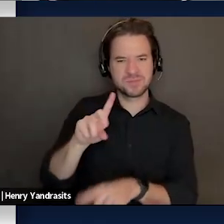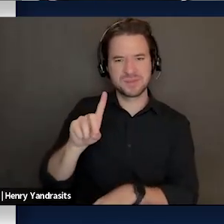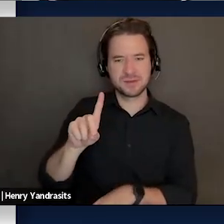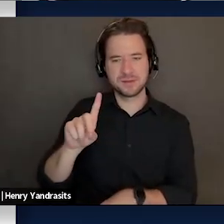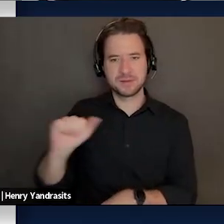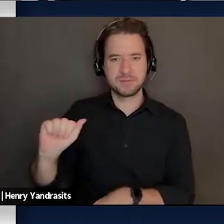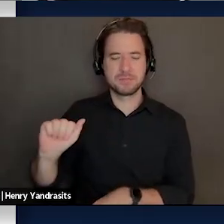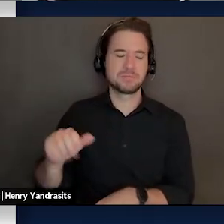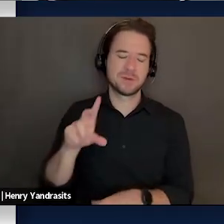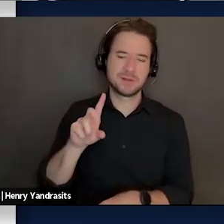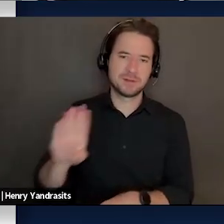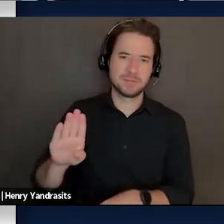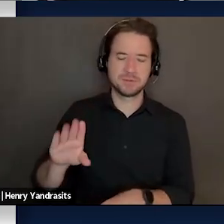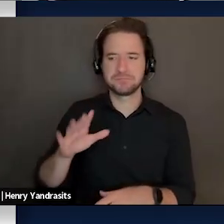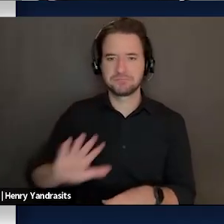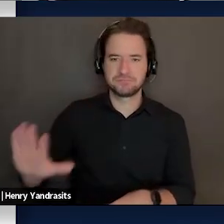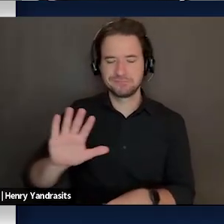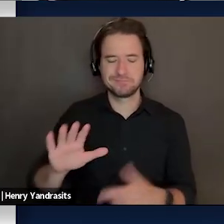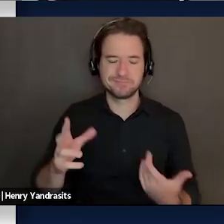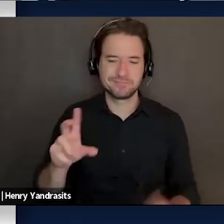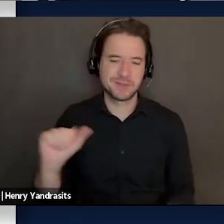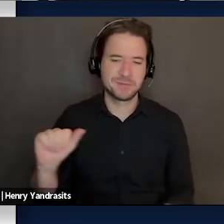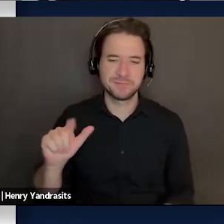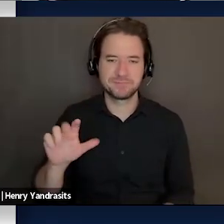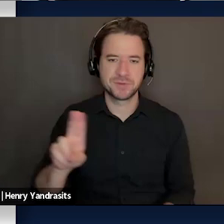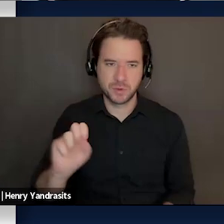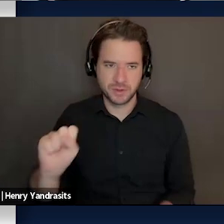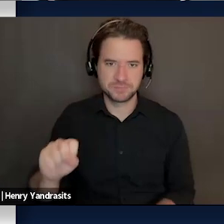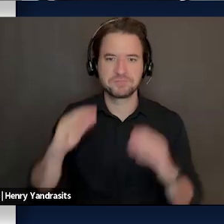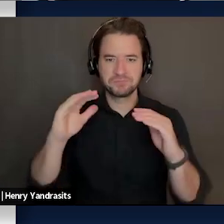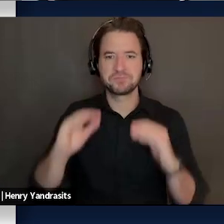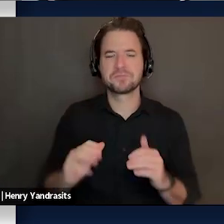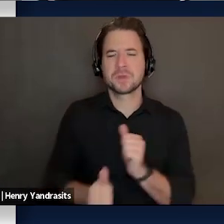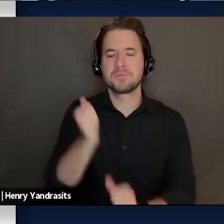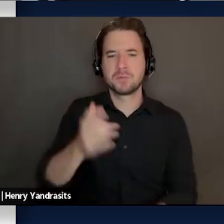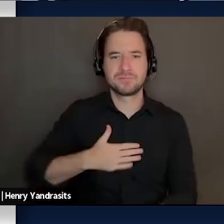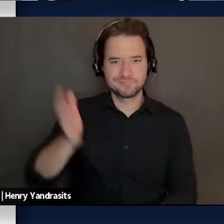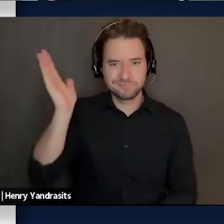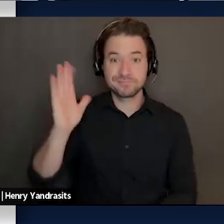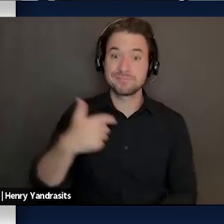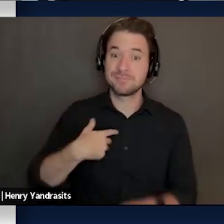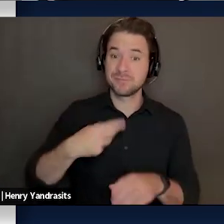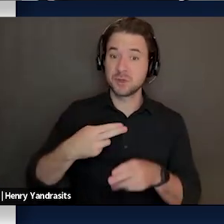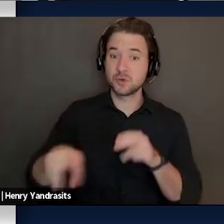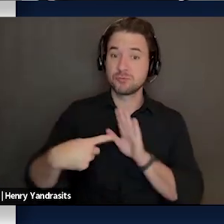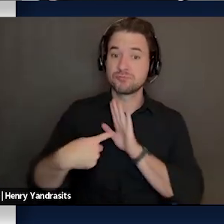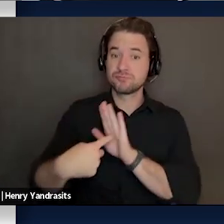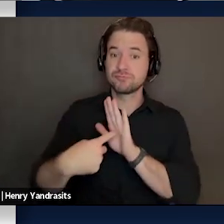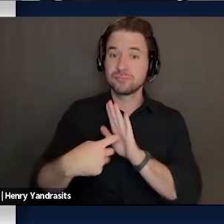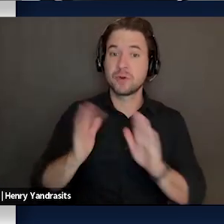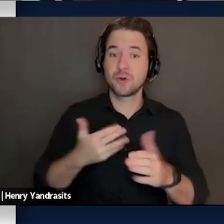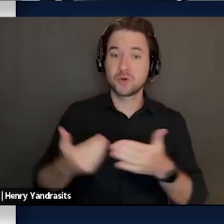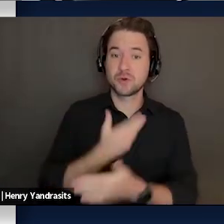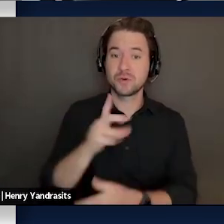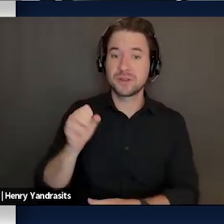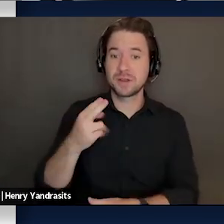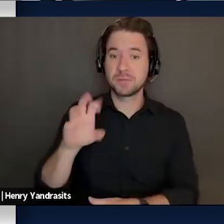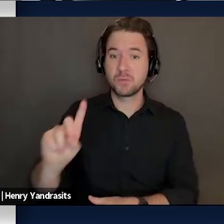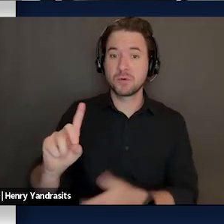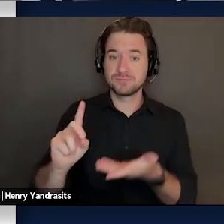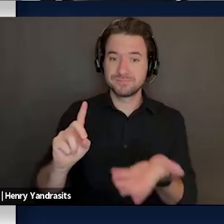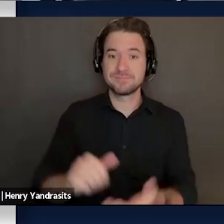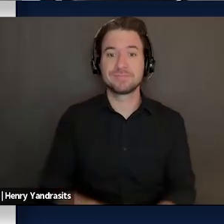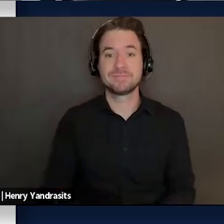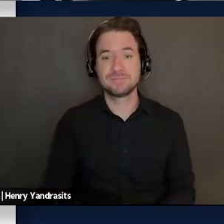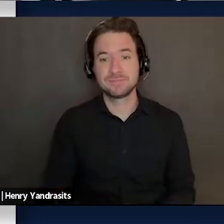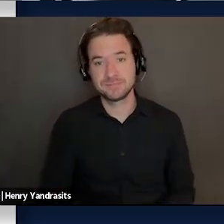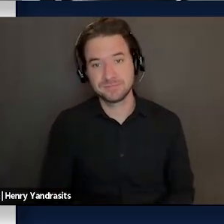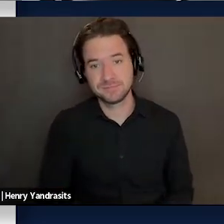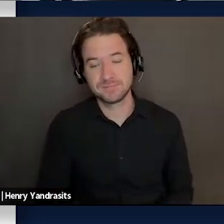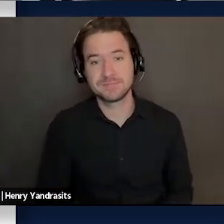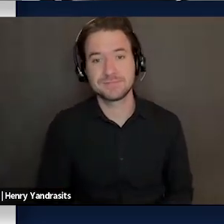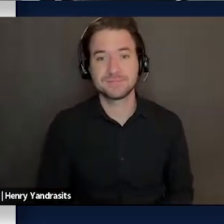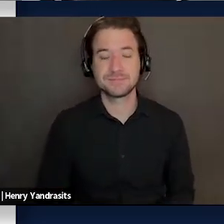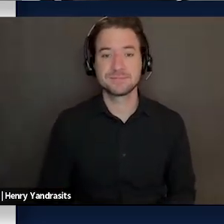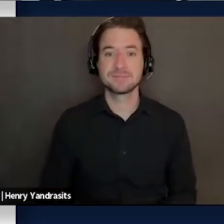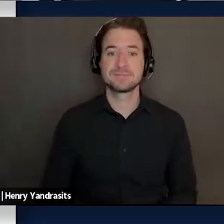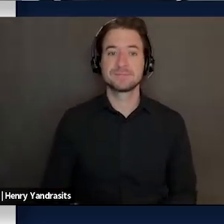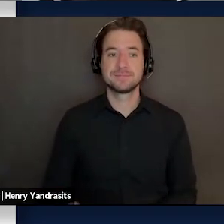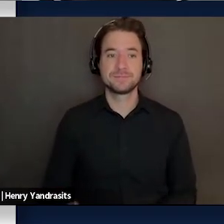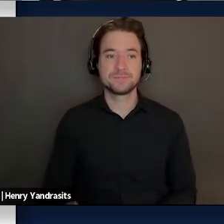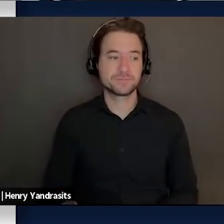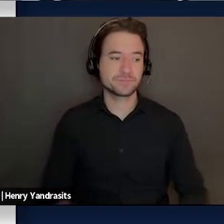And then I will spend the majority of today's presentation providing a short demonstration of our new disability data dashboard.